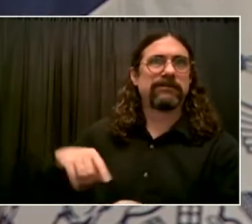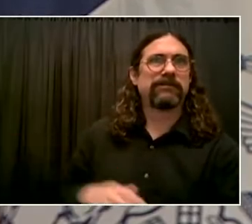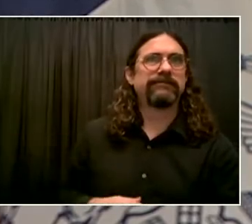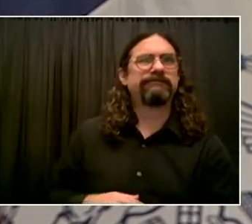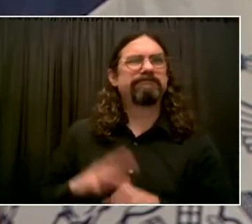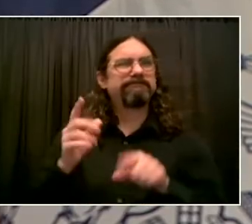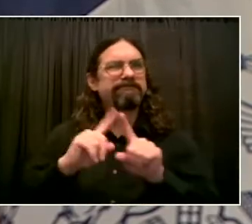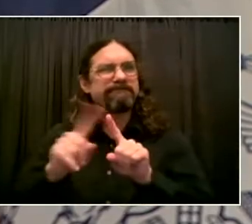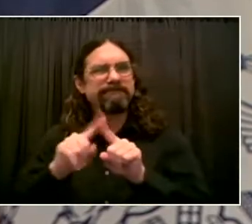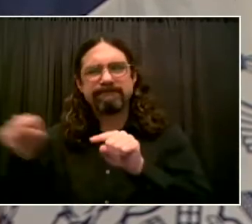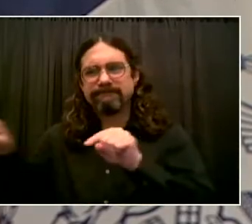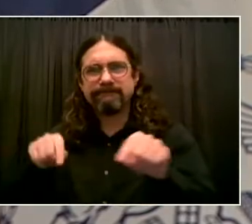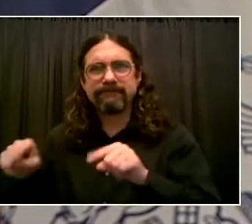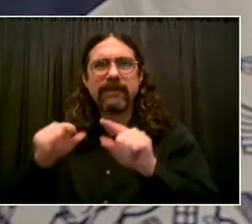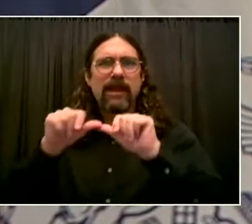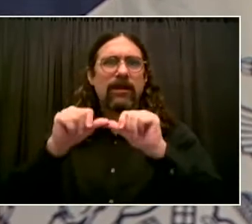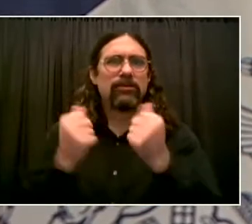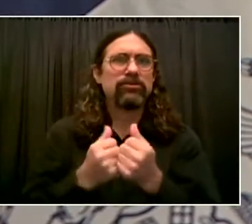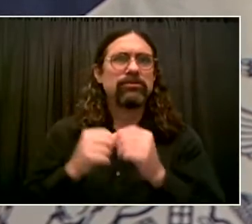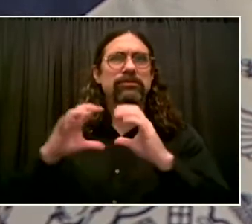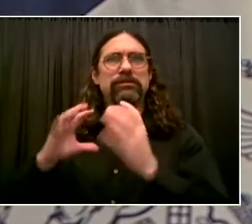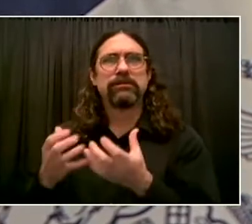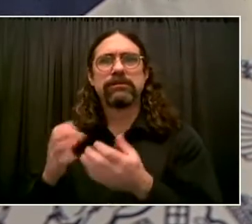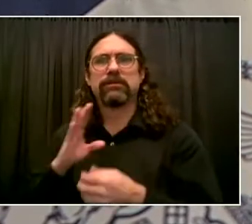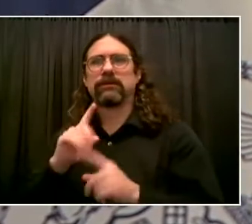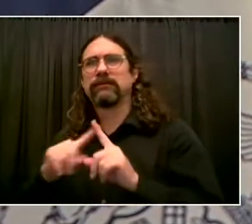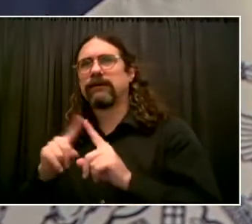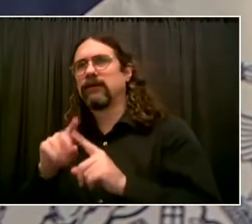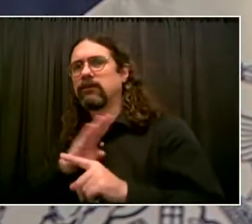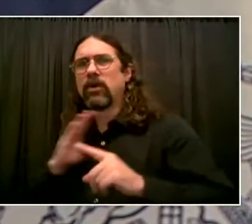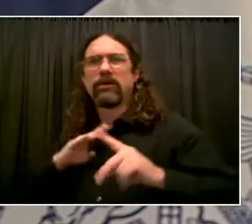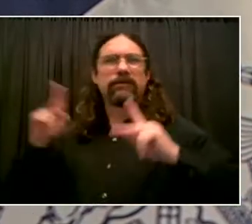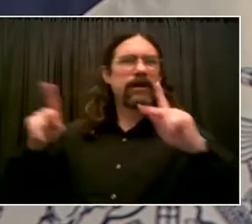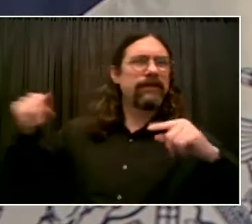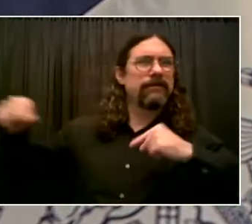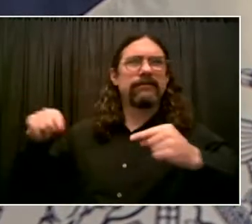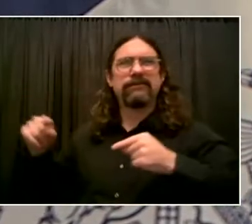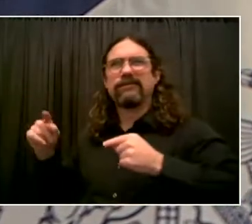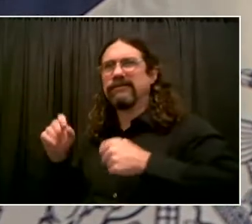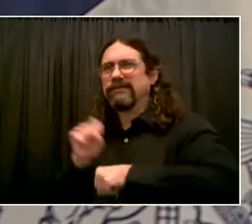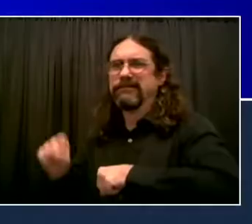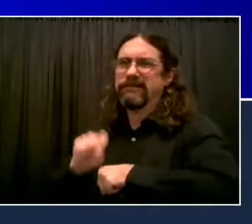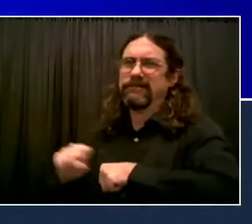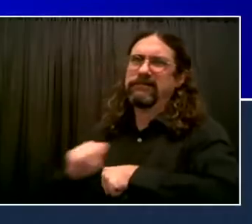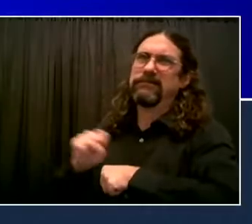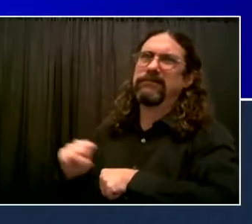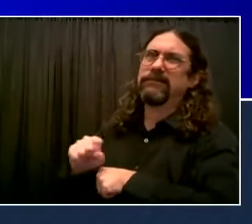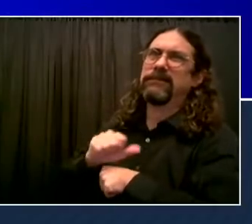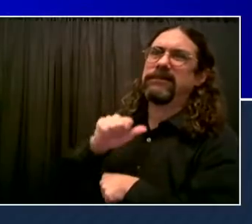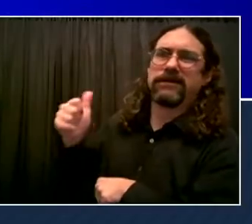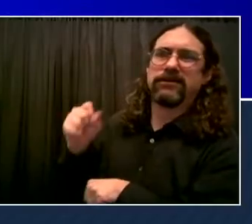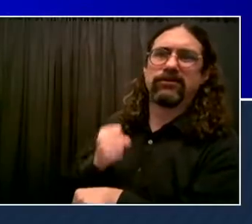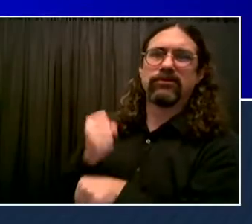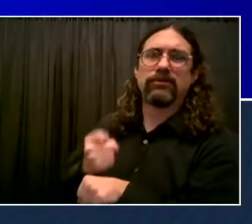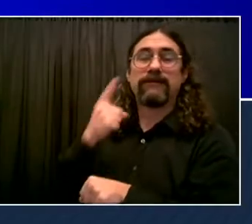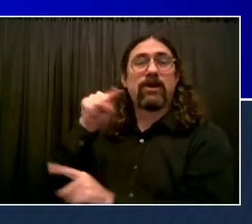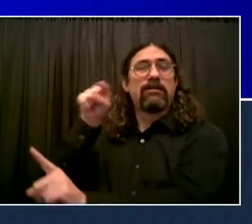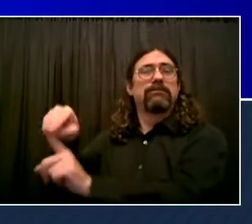BROOKLYN, WORK THAT HAS DONE FOR YEARS AND YEARS, CITY ORGANIZATIONS ANMMD COUNITY BOARDS, EVERYONE